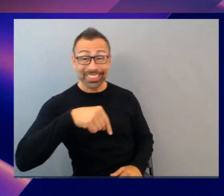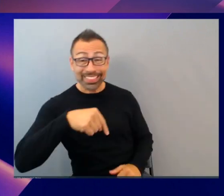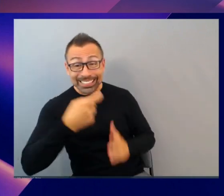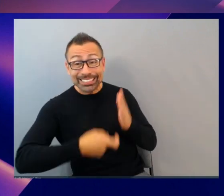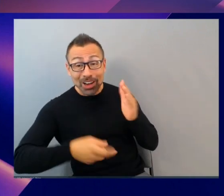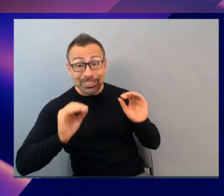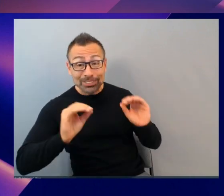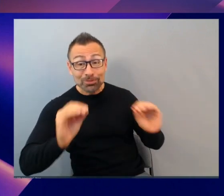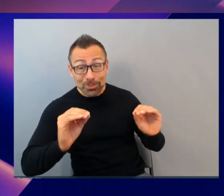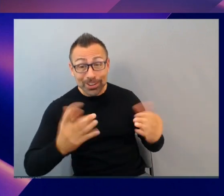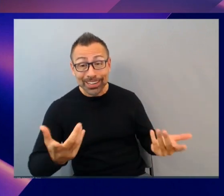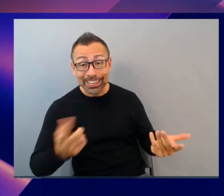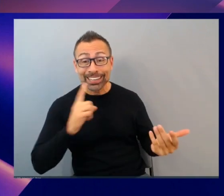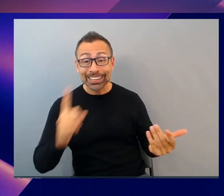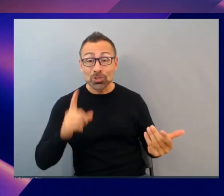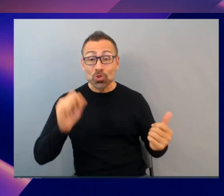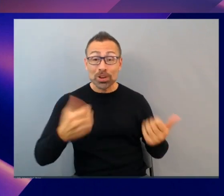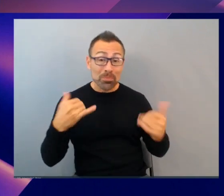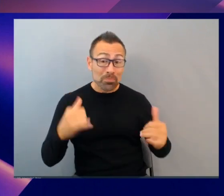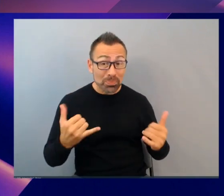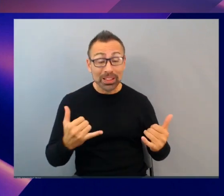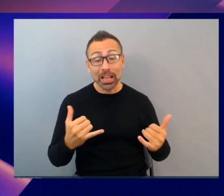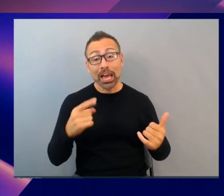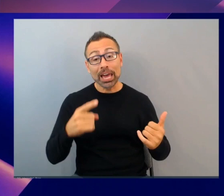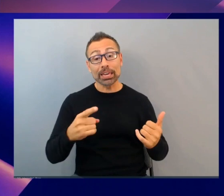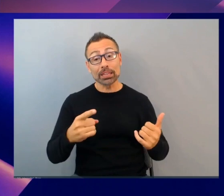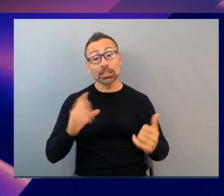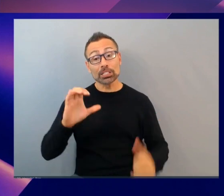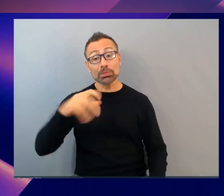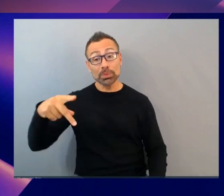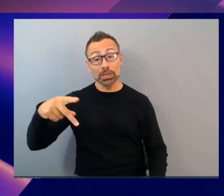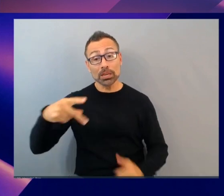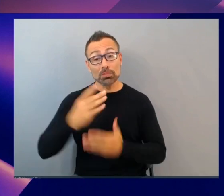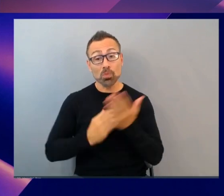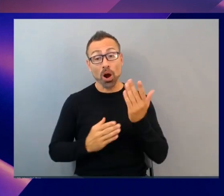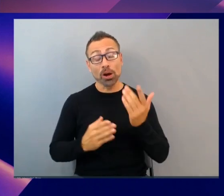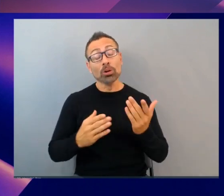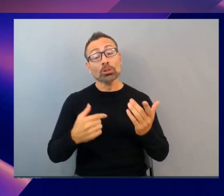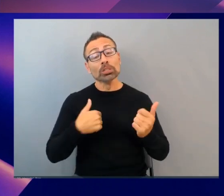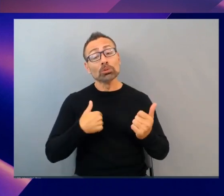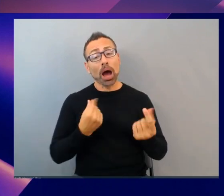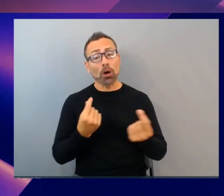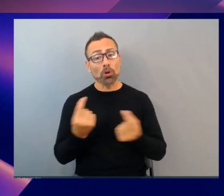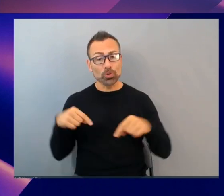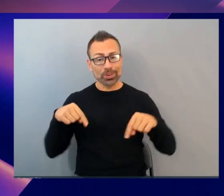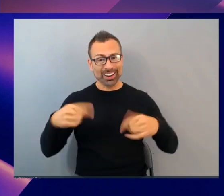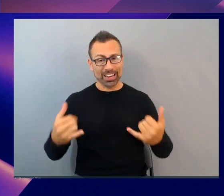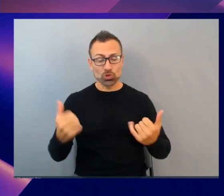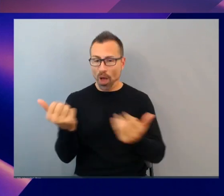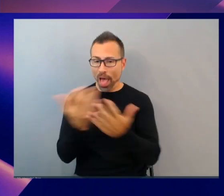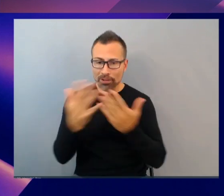the Cloud Practitioner version of "Cloud Quest", right? - Awesome. Which is the one I'm doing right here. So everything you are seeing on your screen right now